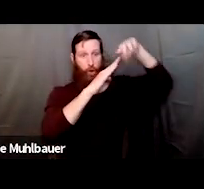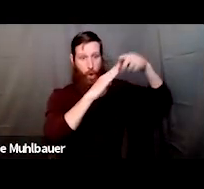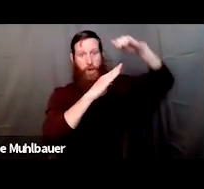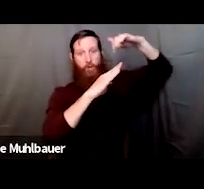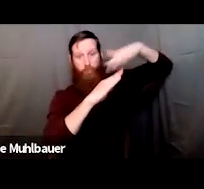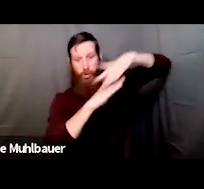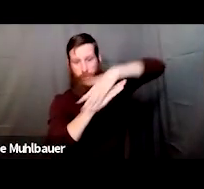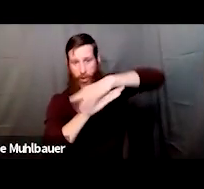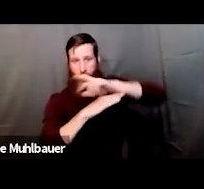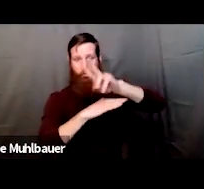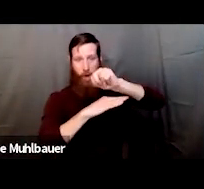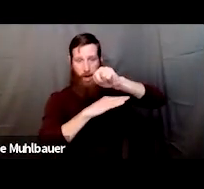And the stop component of avalanche terrain is really important because frequently we think oh ya